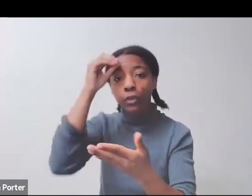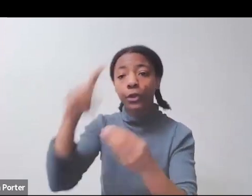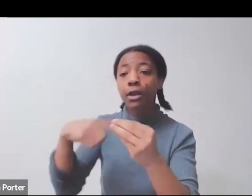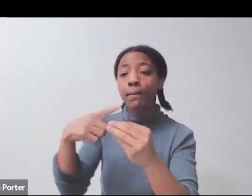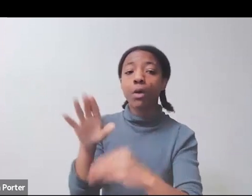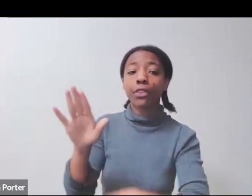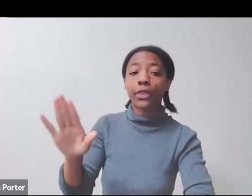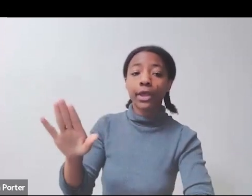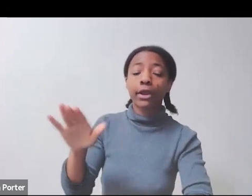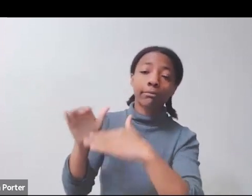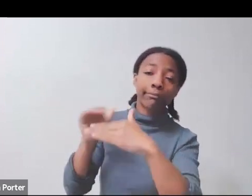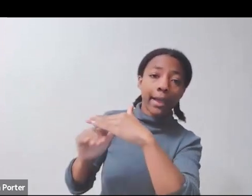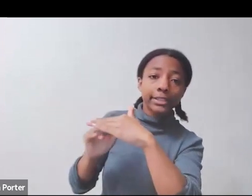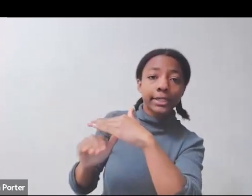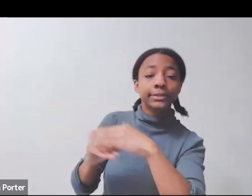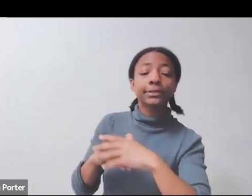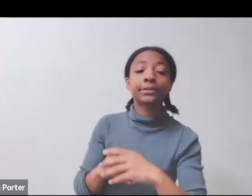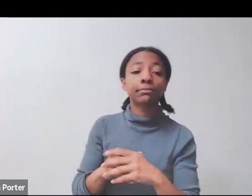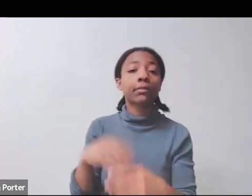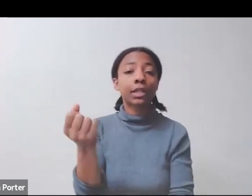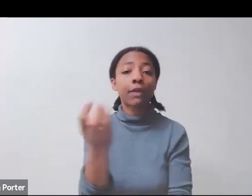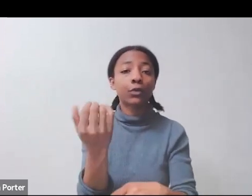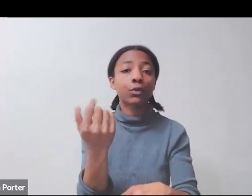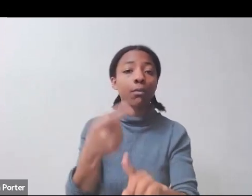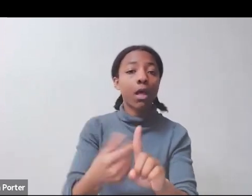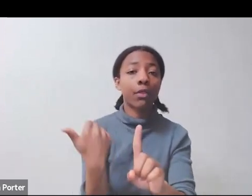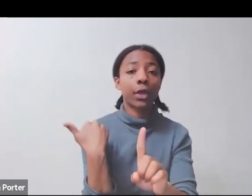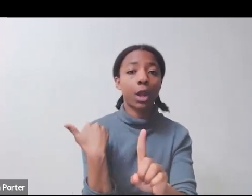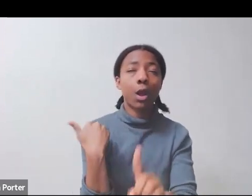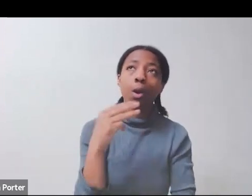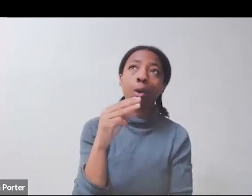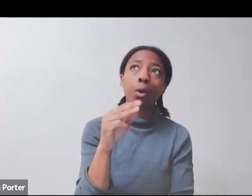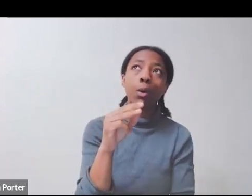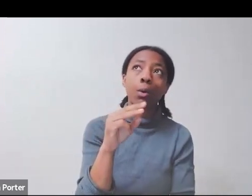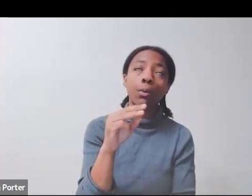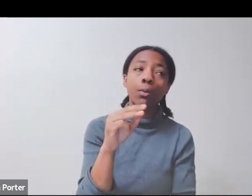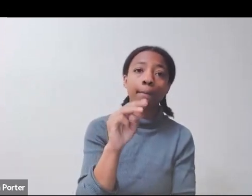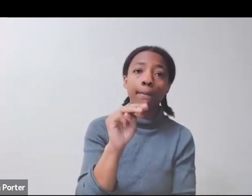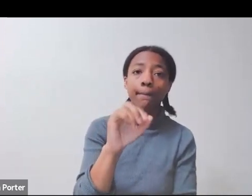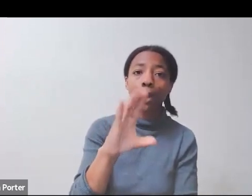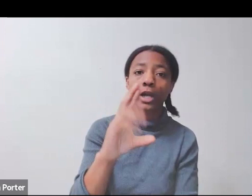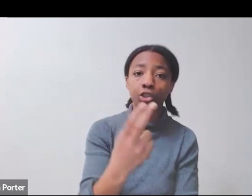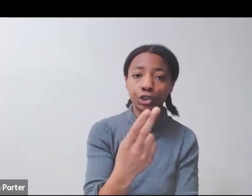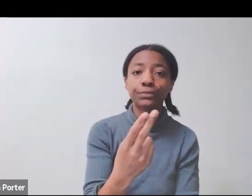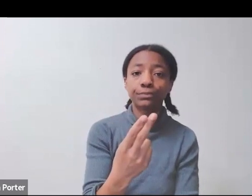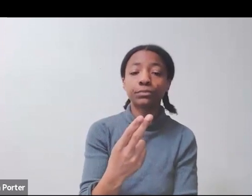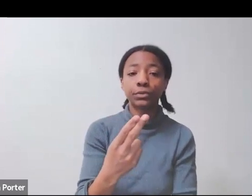Just last month, well, I guess it's two months ago now, it's May. In March, some colleagues of mine released a textbook,